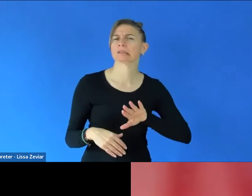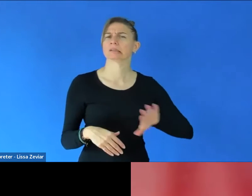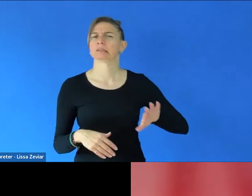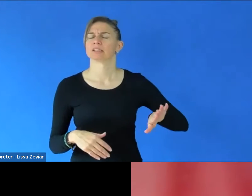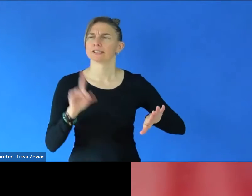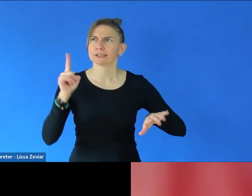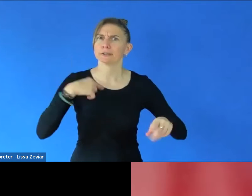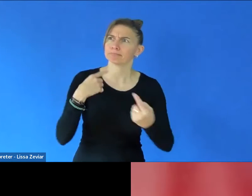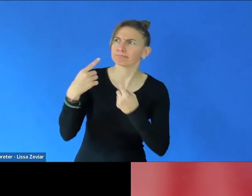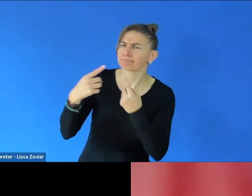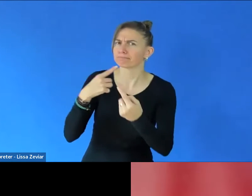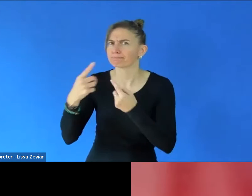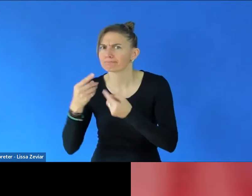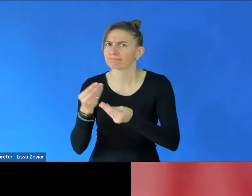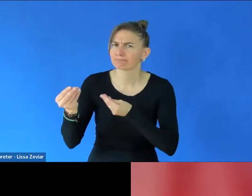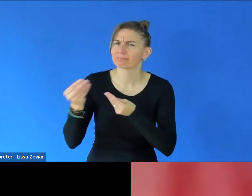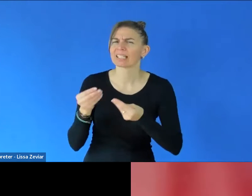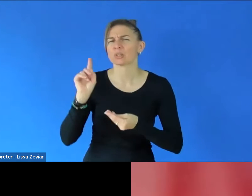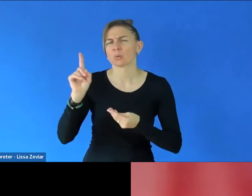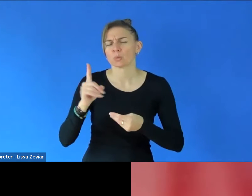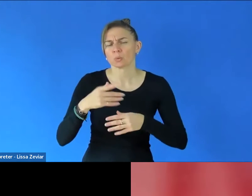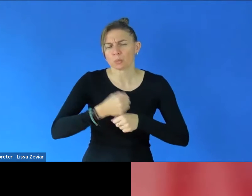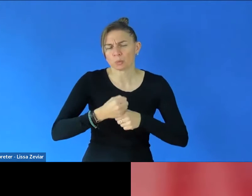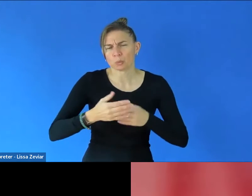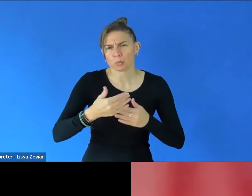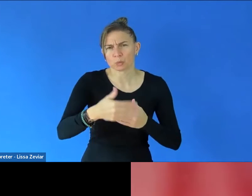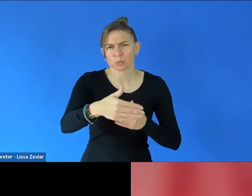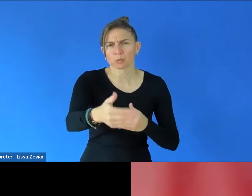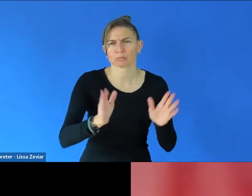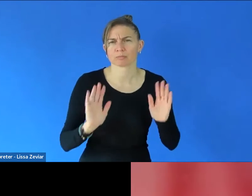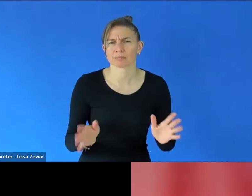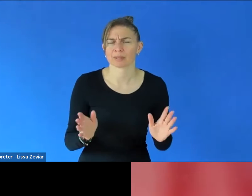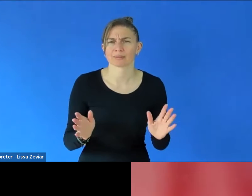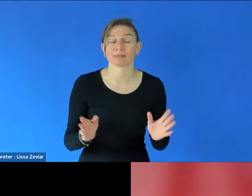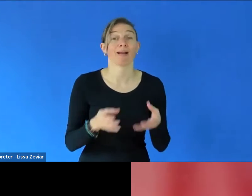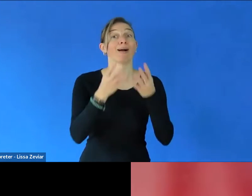But I’d say that the process that has been done,